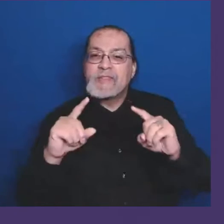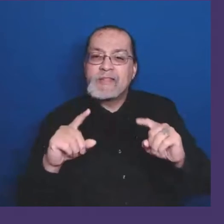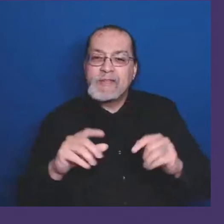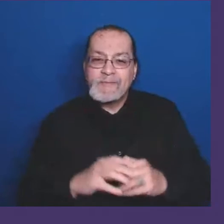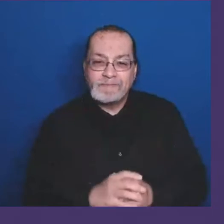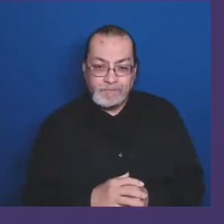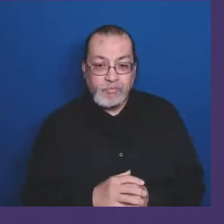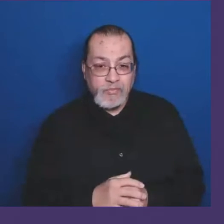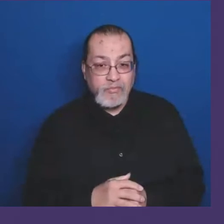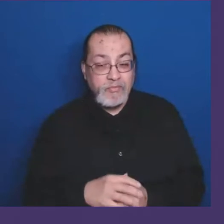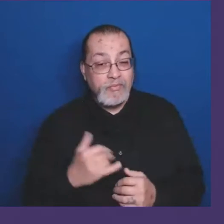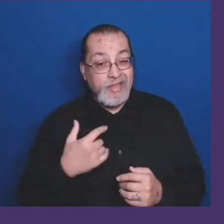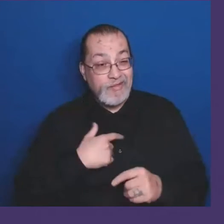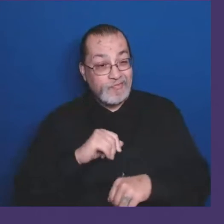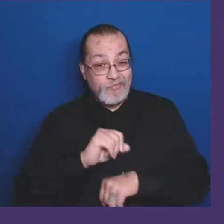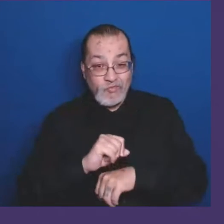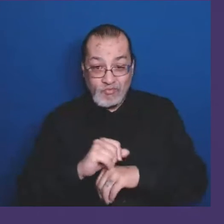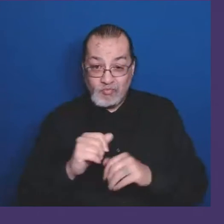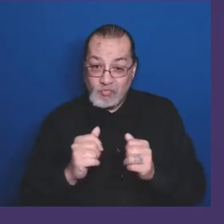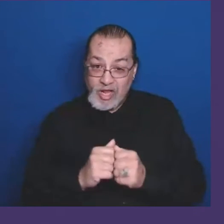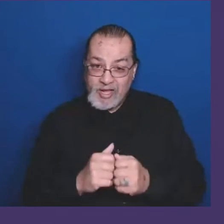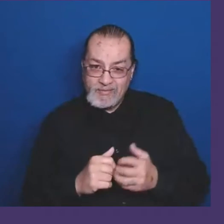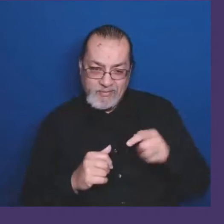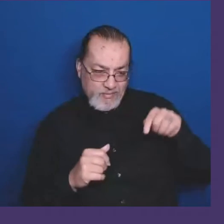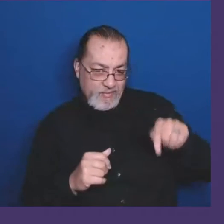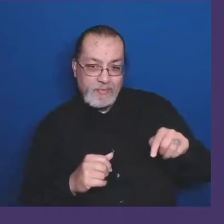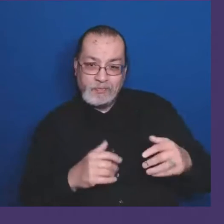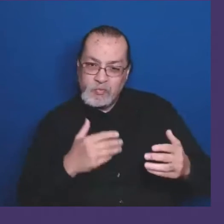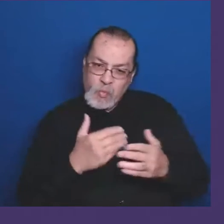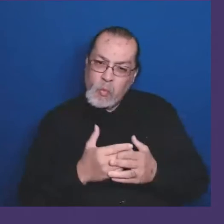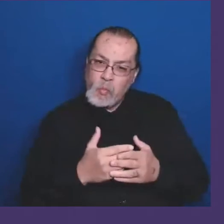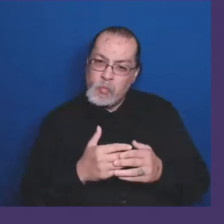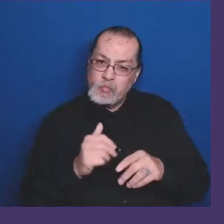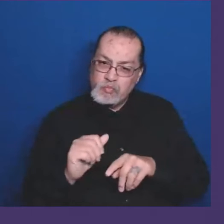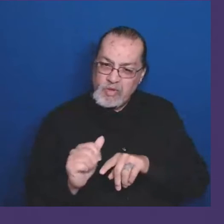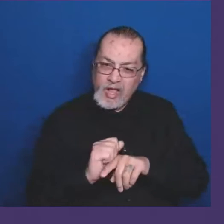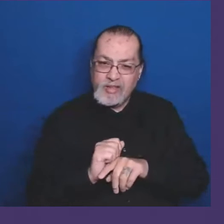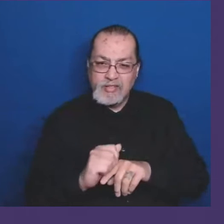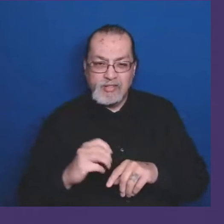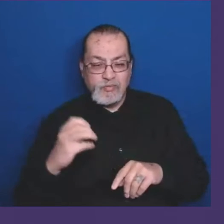to train job coaches and those in Supported Employment, and we are now creating